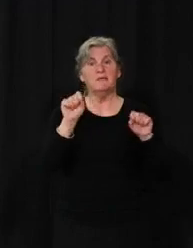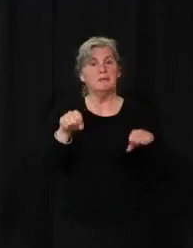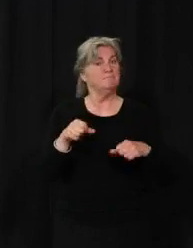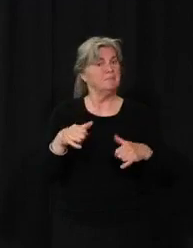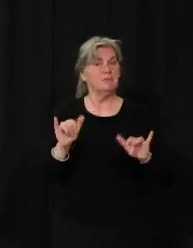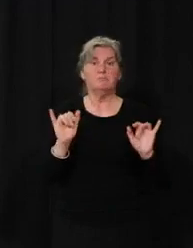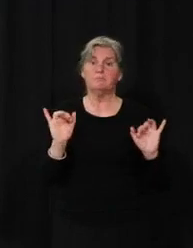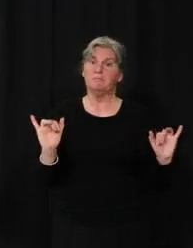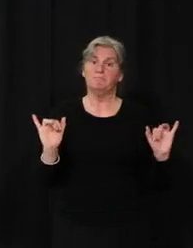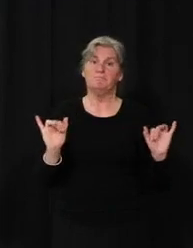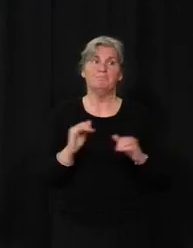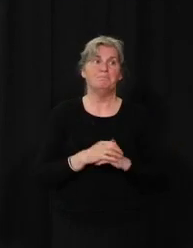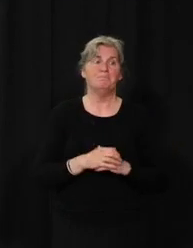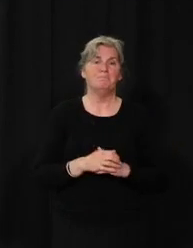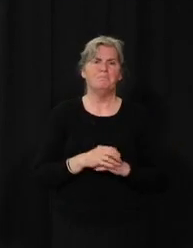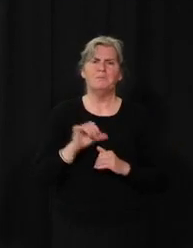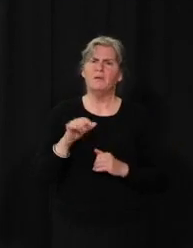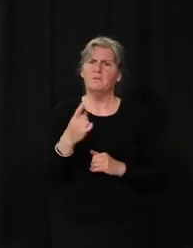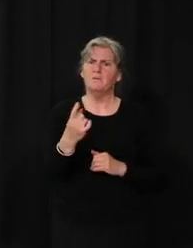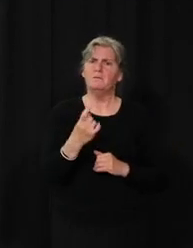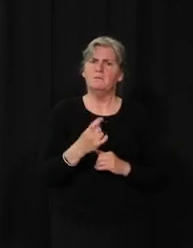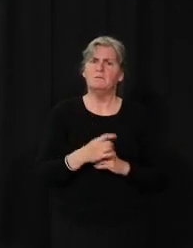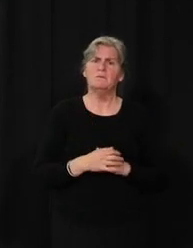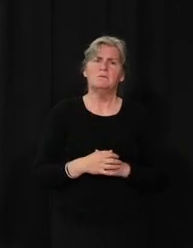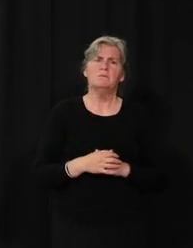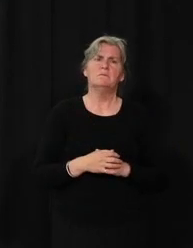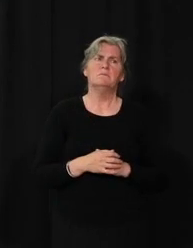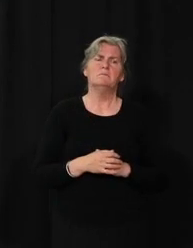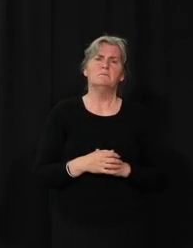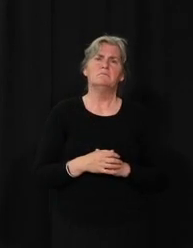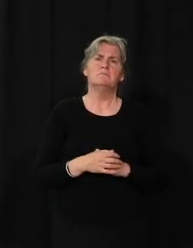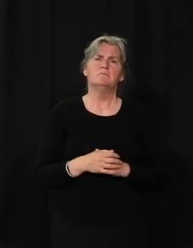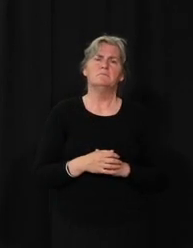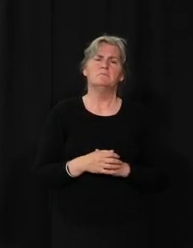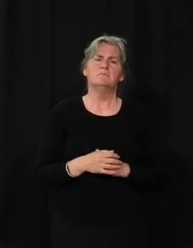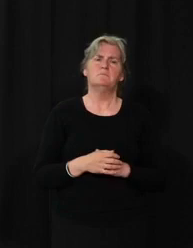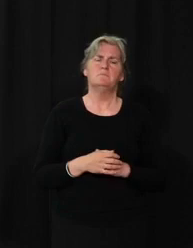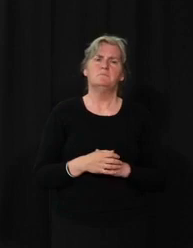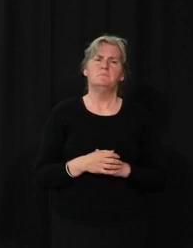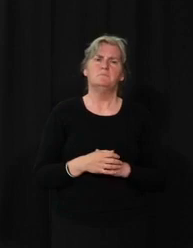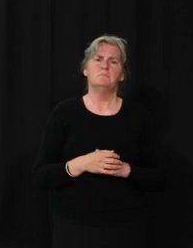Pat: Follow-up question?